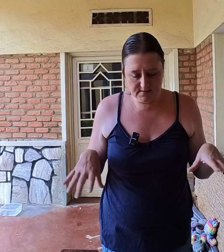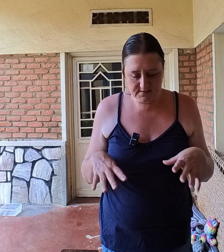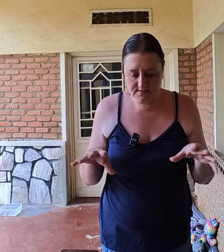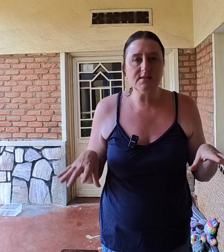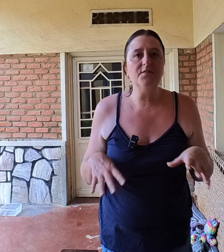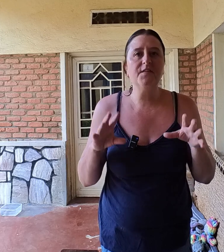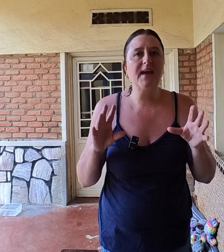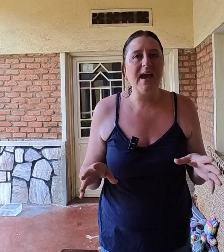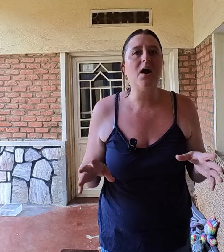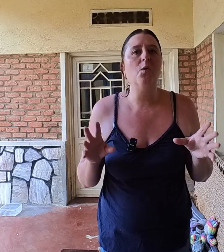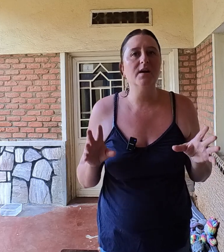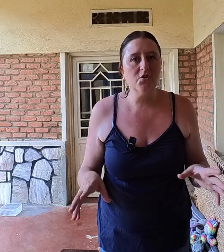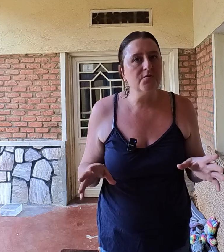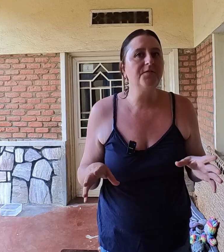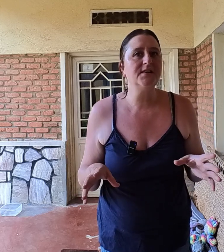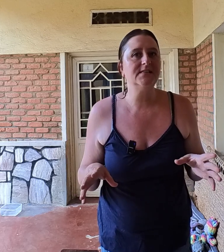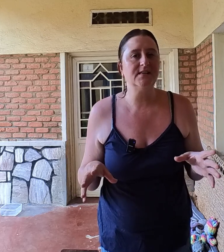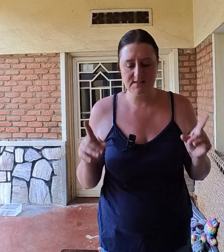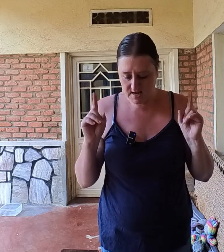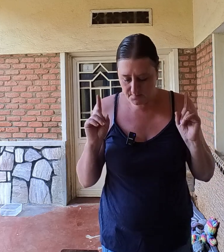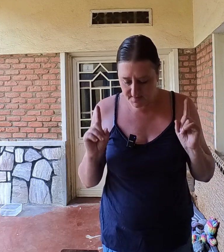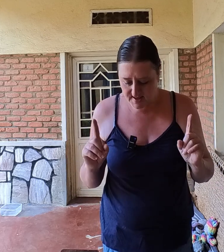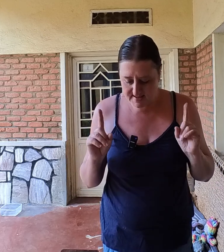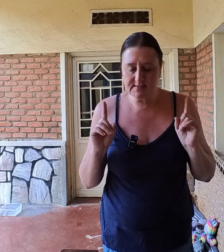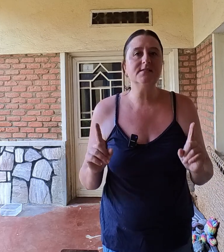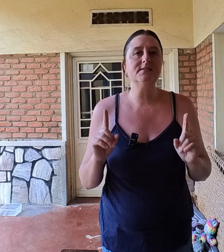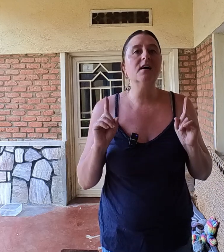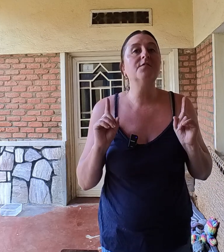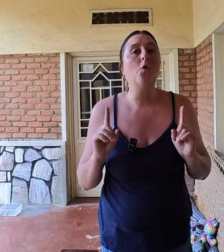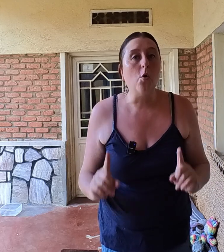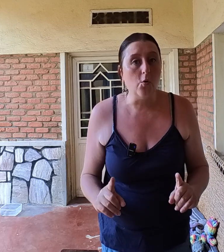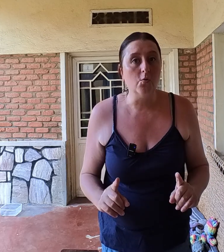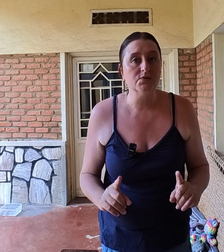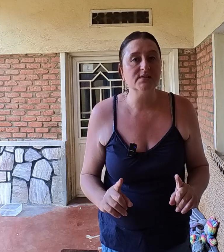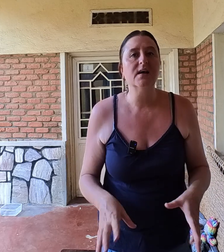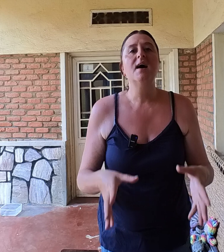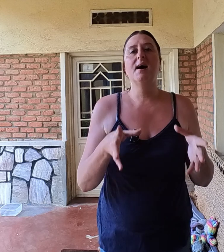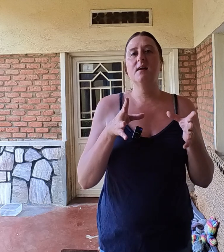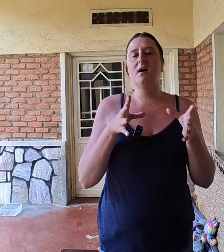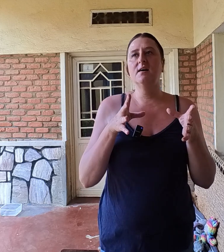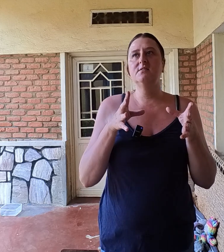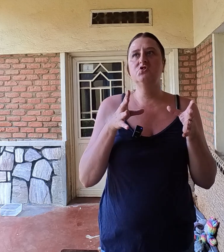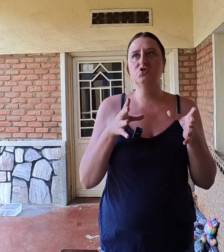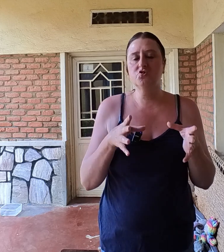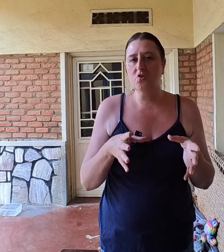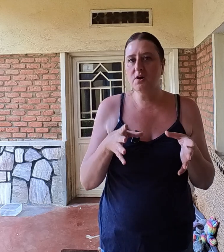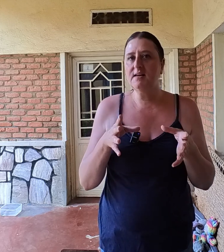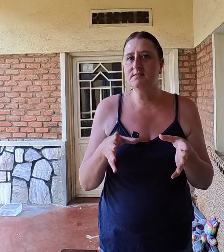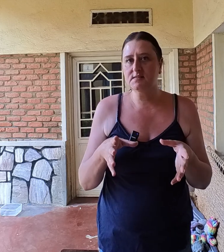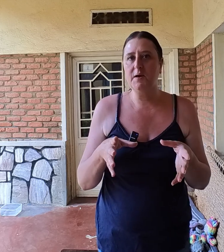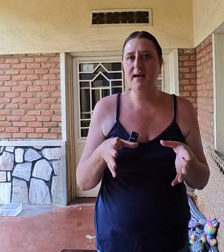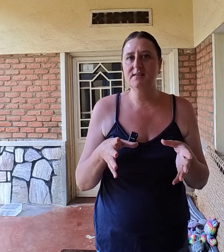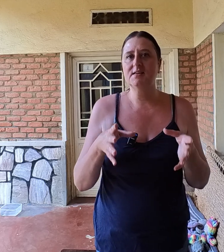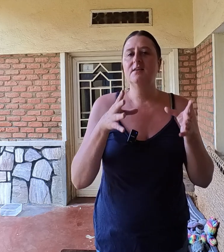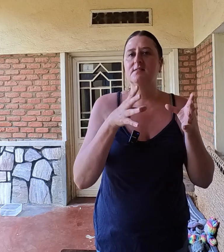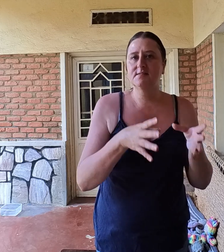There's a sign for cow? I couldn't find it. But there is a sign for horns, and I strongly suspect that